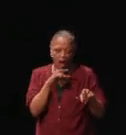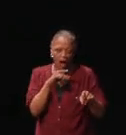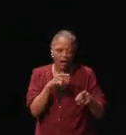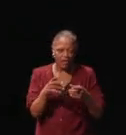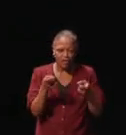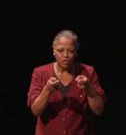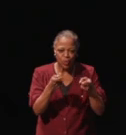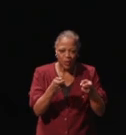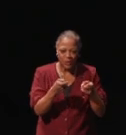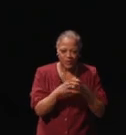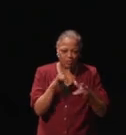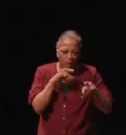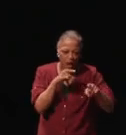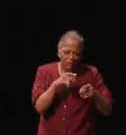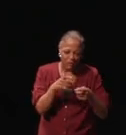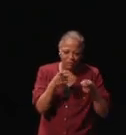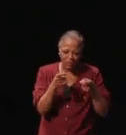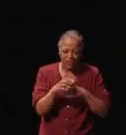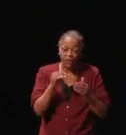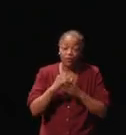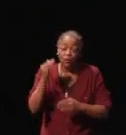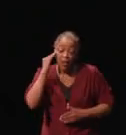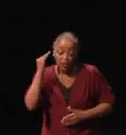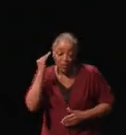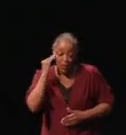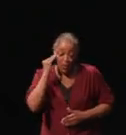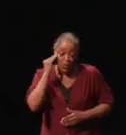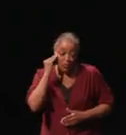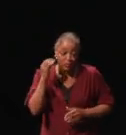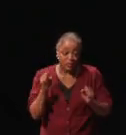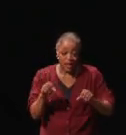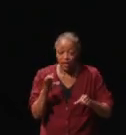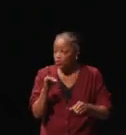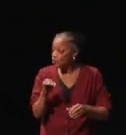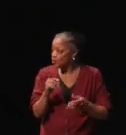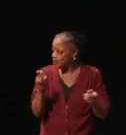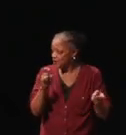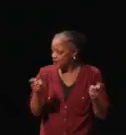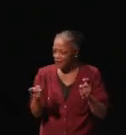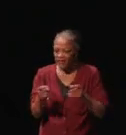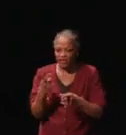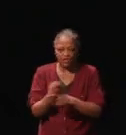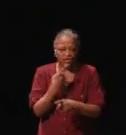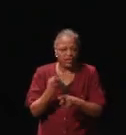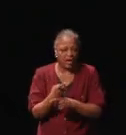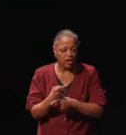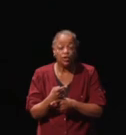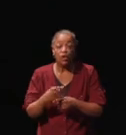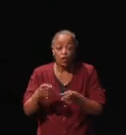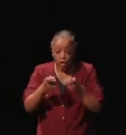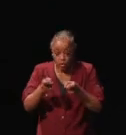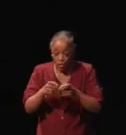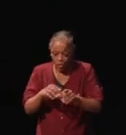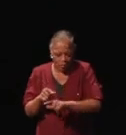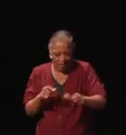get and it was a quite well-known thing that you can do is convert a standard control into a left-handed controller just by fiddling